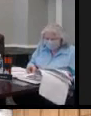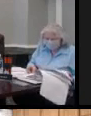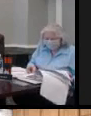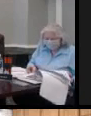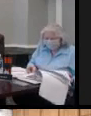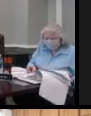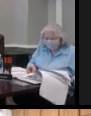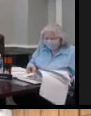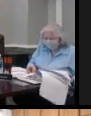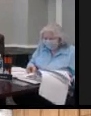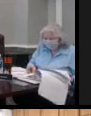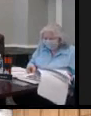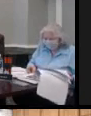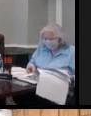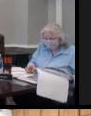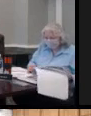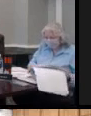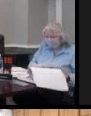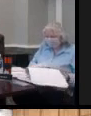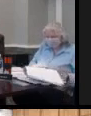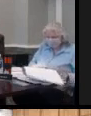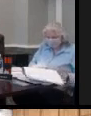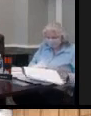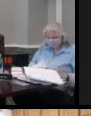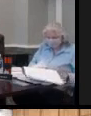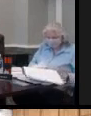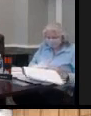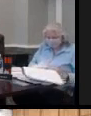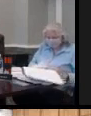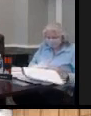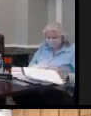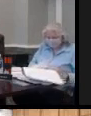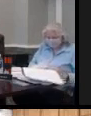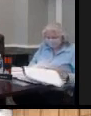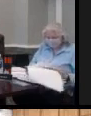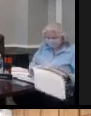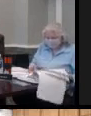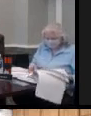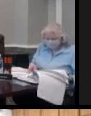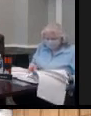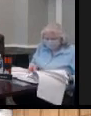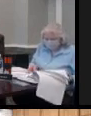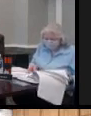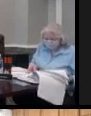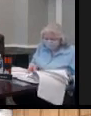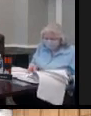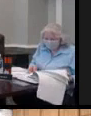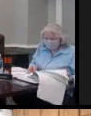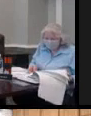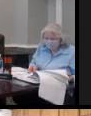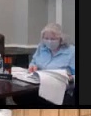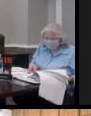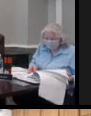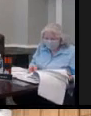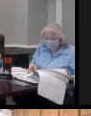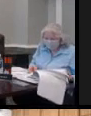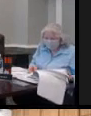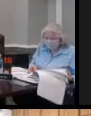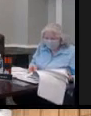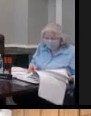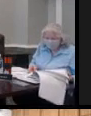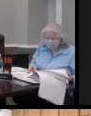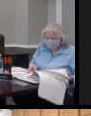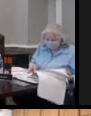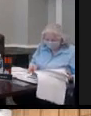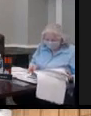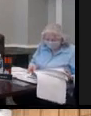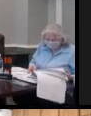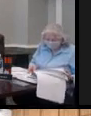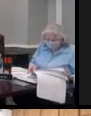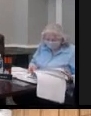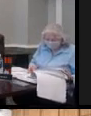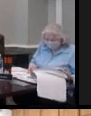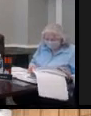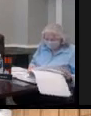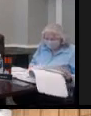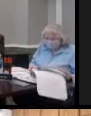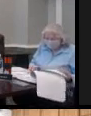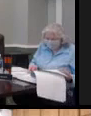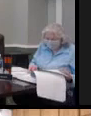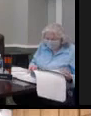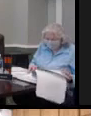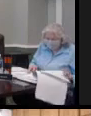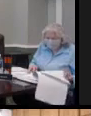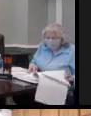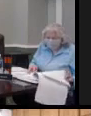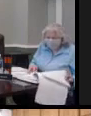For the heating unit as well uh, I just got the sizing, uh, paperwork yesterday and I reached out to the installers because I couldn't really, I don't know how to read those papers. And I talked to the installer this morning.